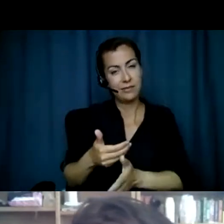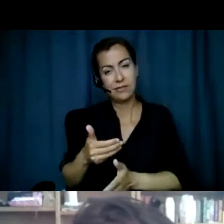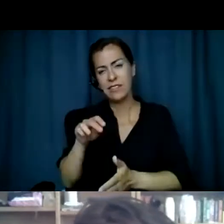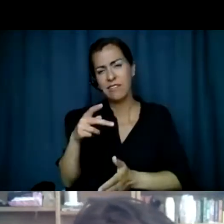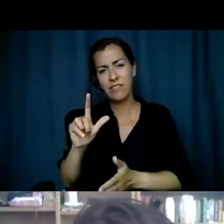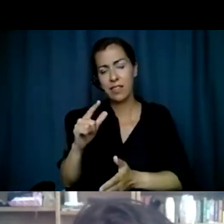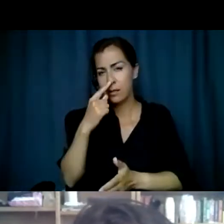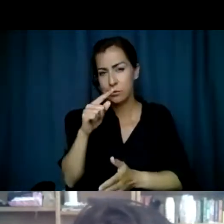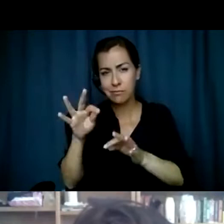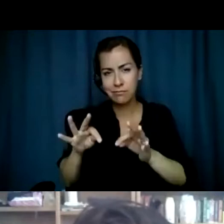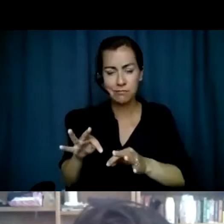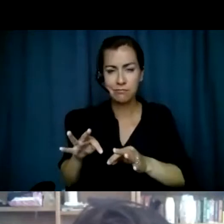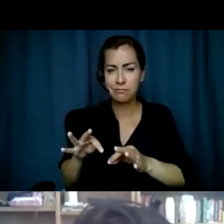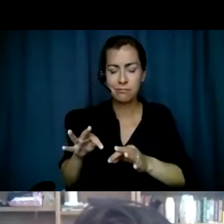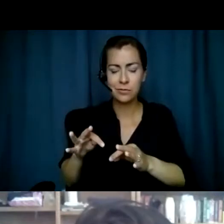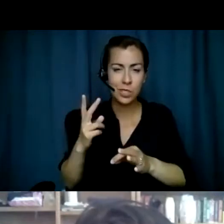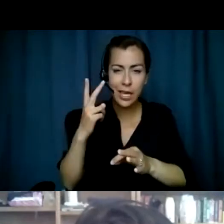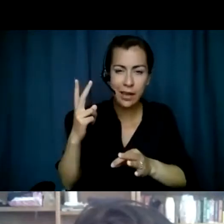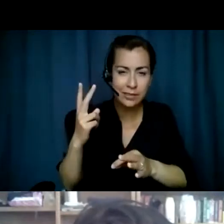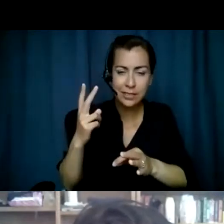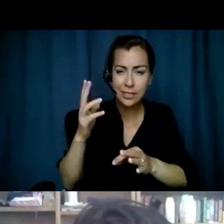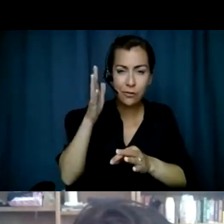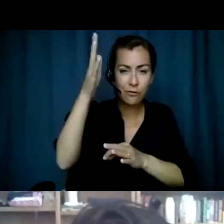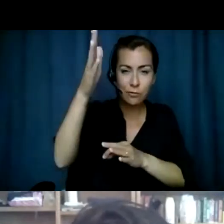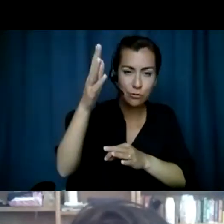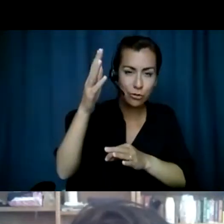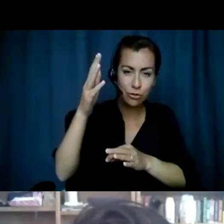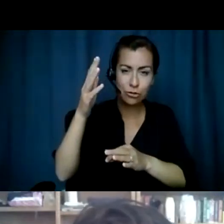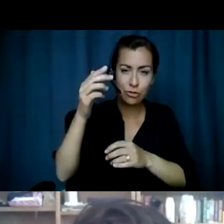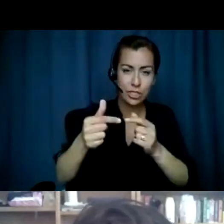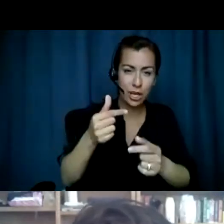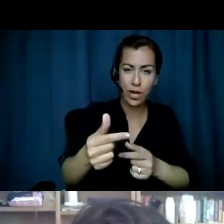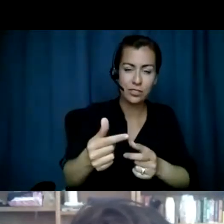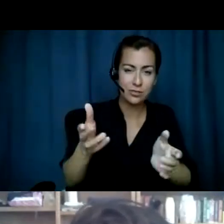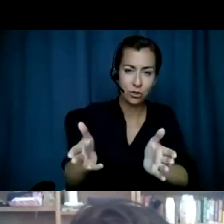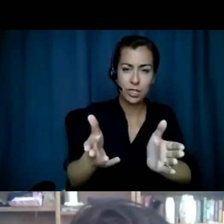that, but yeah so